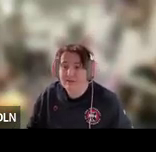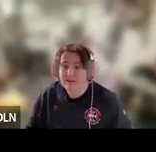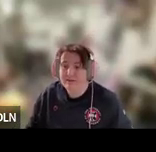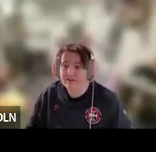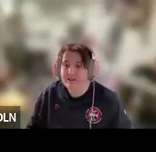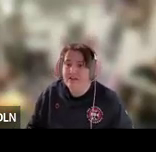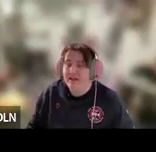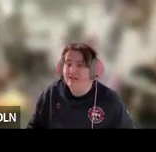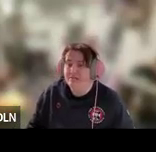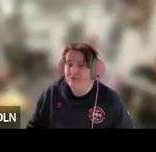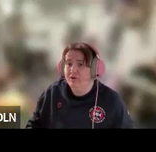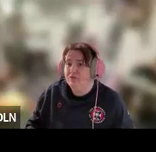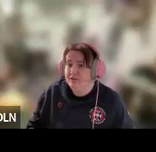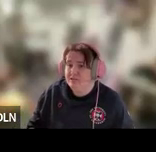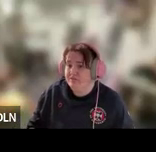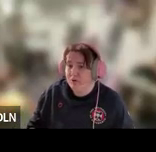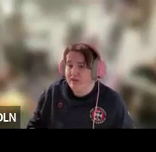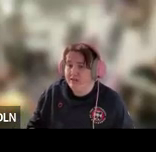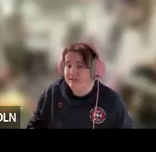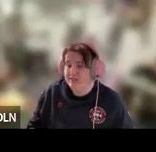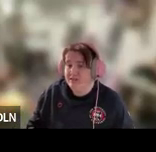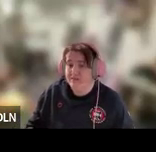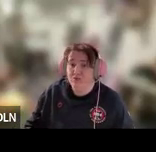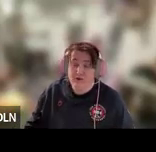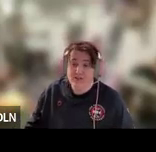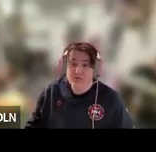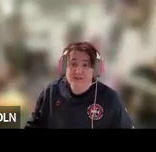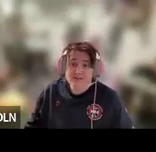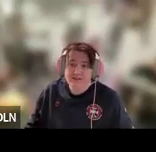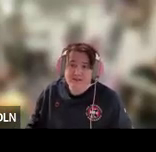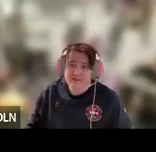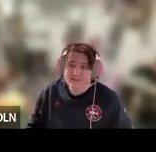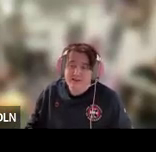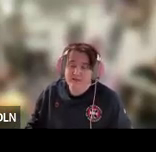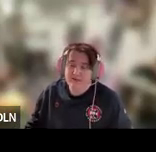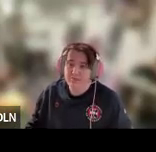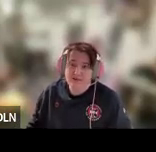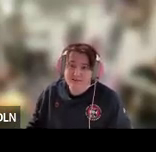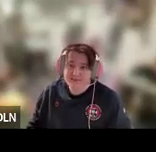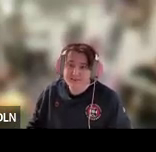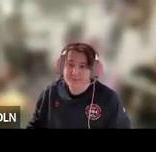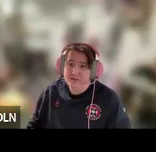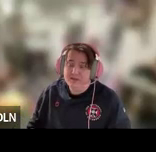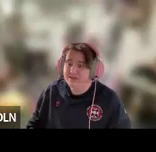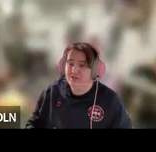email account. And one of the reasons for that is if you graduate in the time that your complaint is taking place,